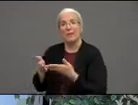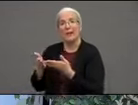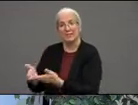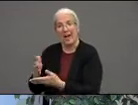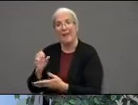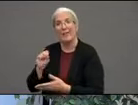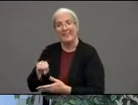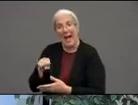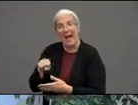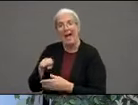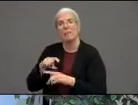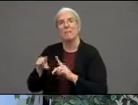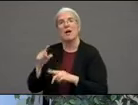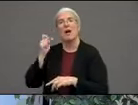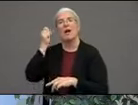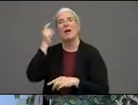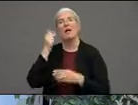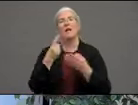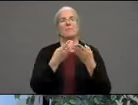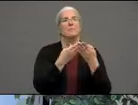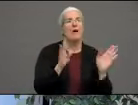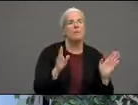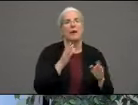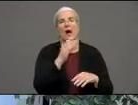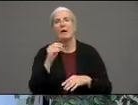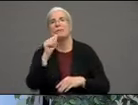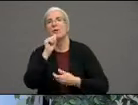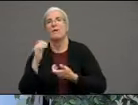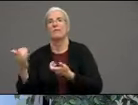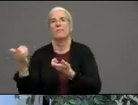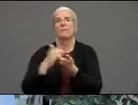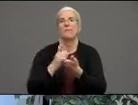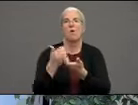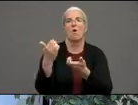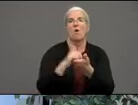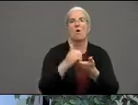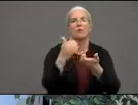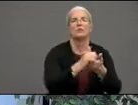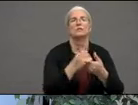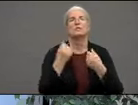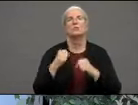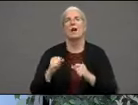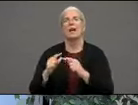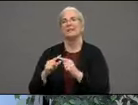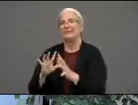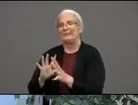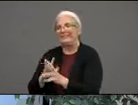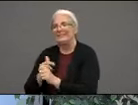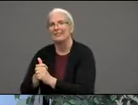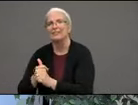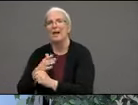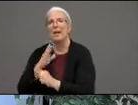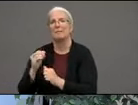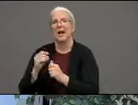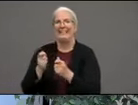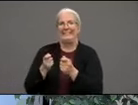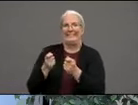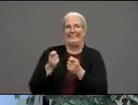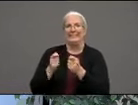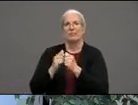partnerships have been trying to get up to speed uh to deal with these uh injustices in our educational system